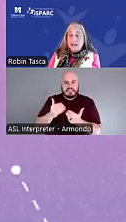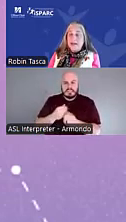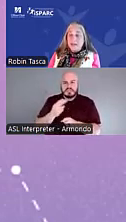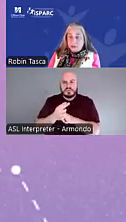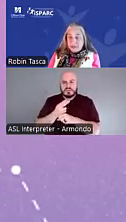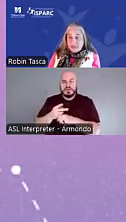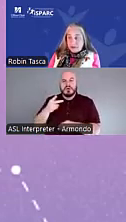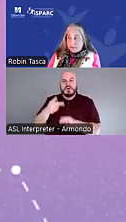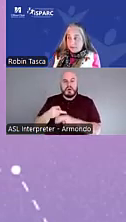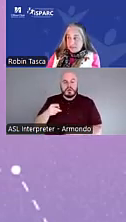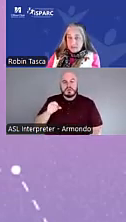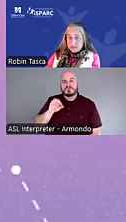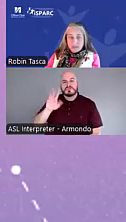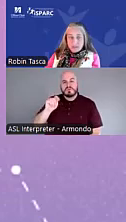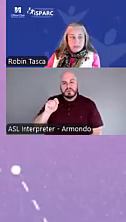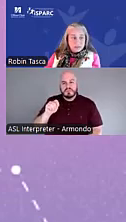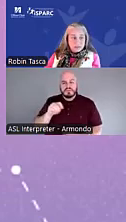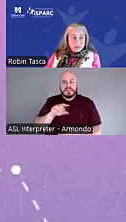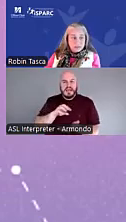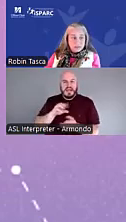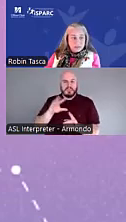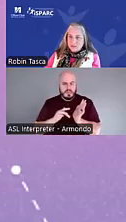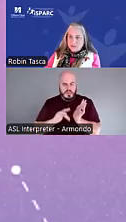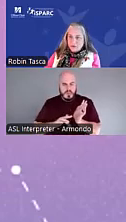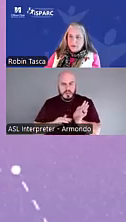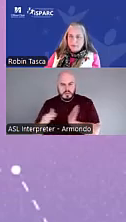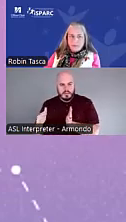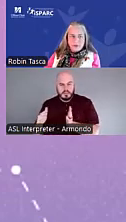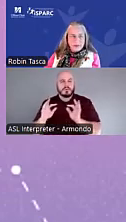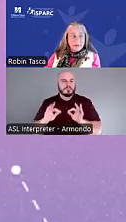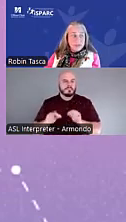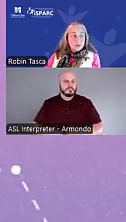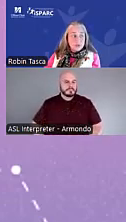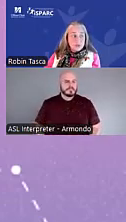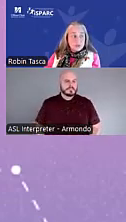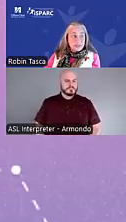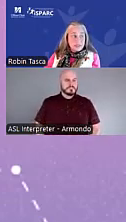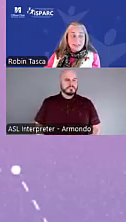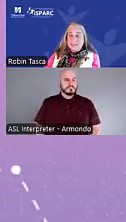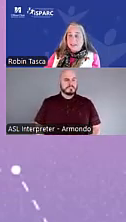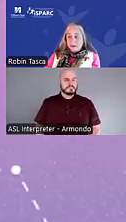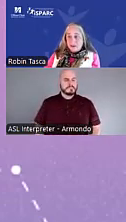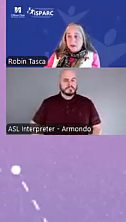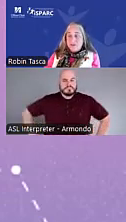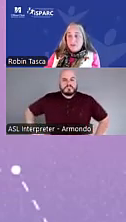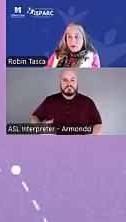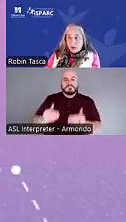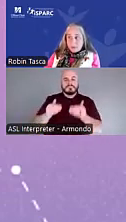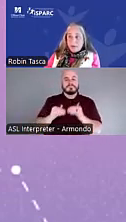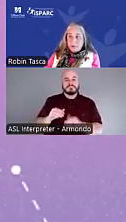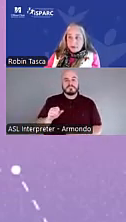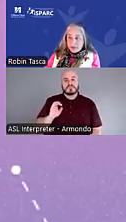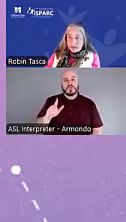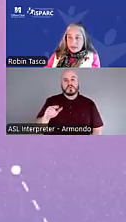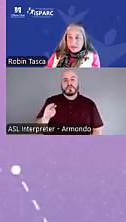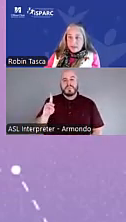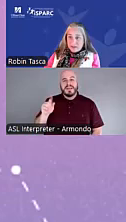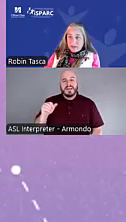and the transcript. There we go. All right. Social media is another very popular modality,